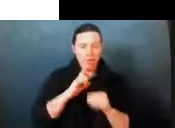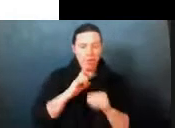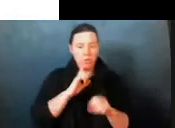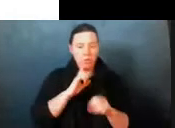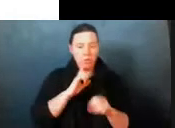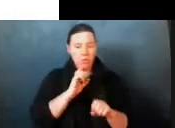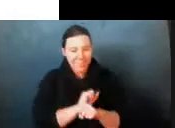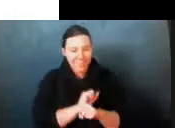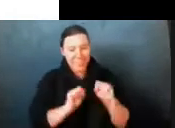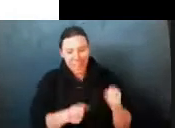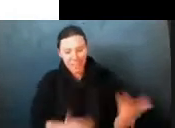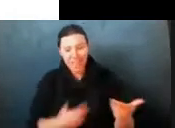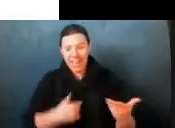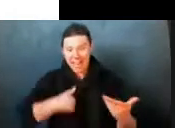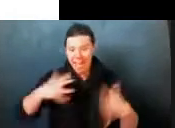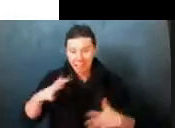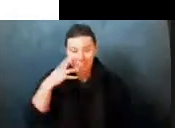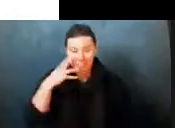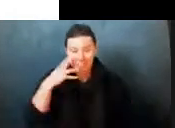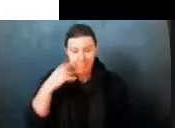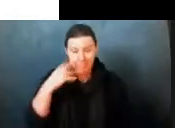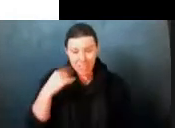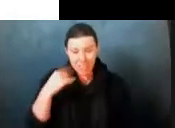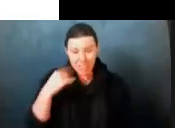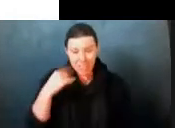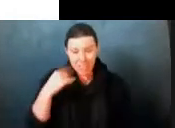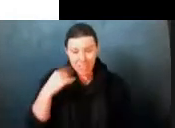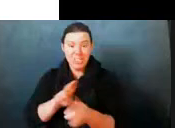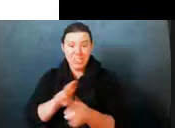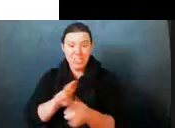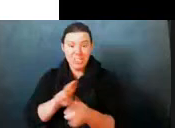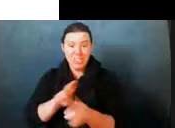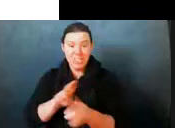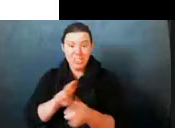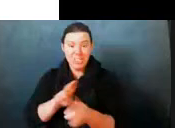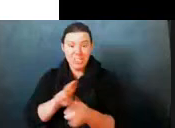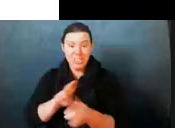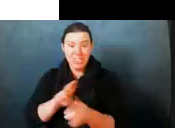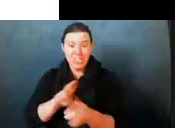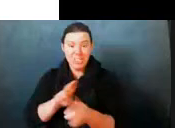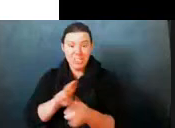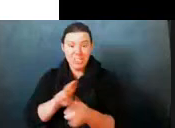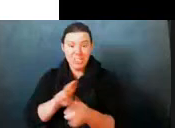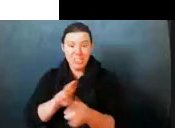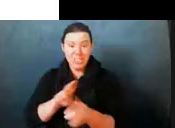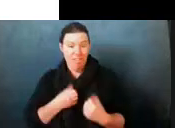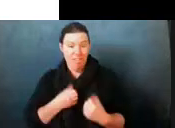as the healthcare professional to the doctor, or just as a standalone and been helpless.